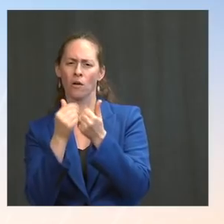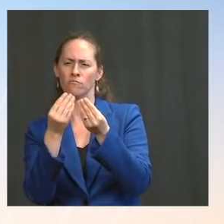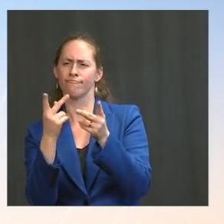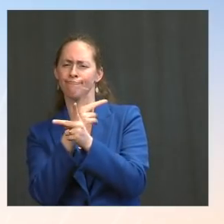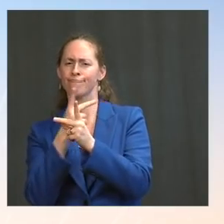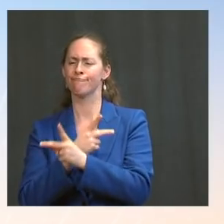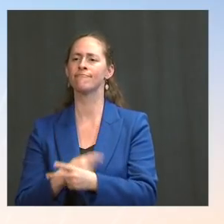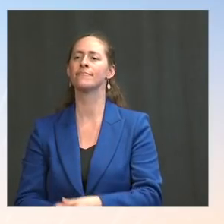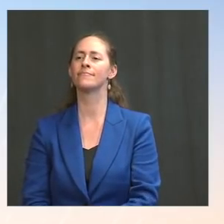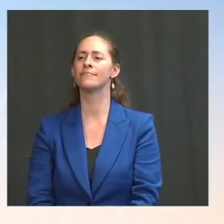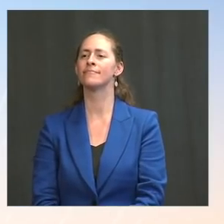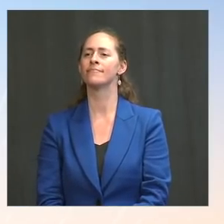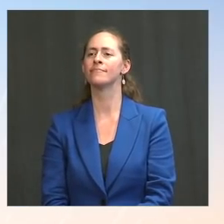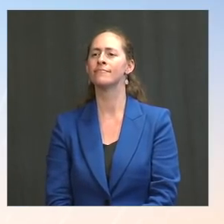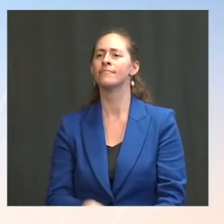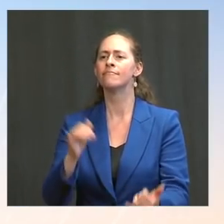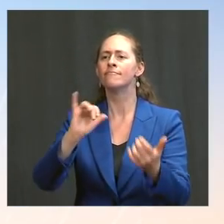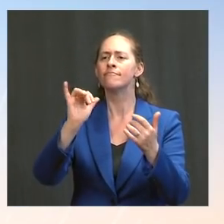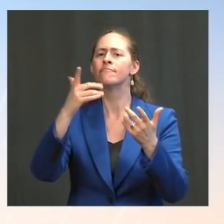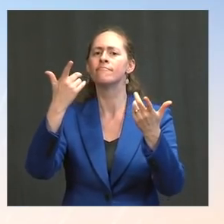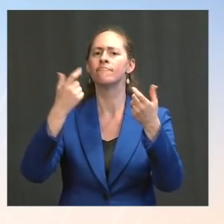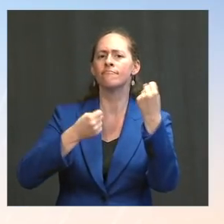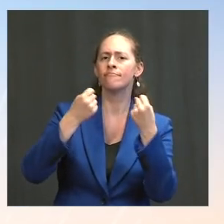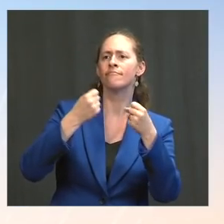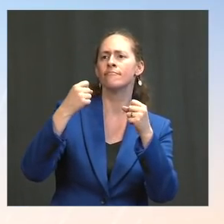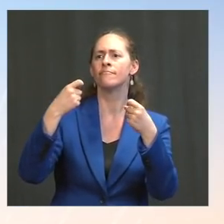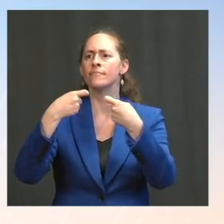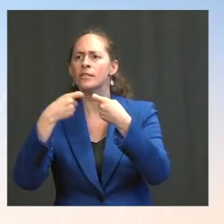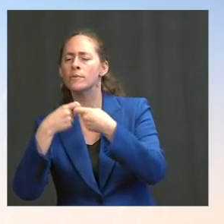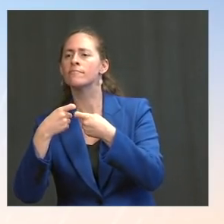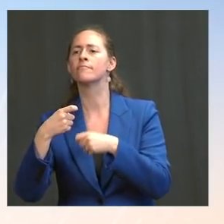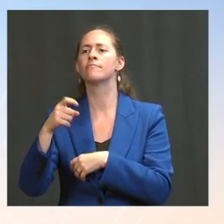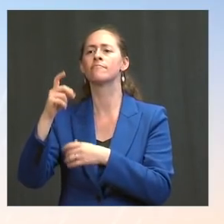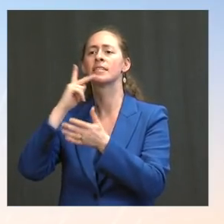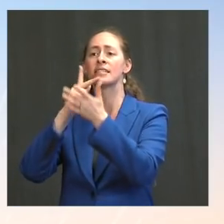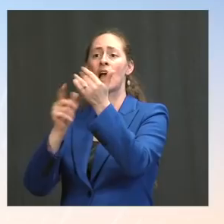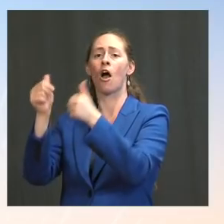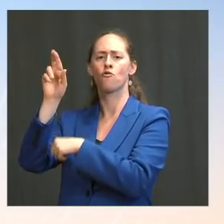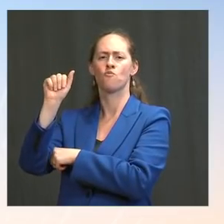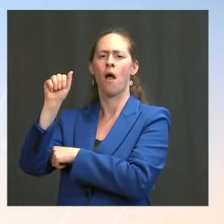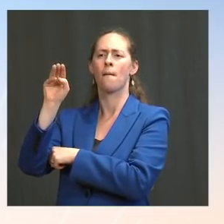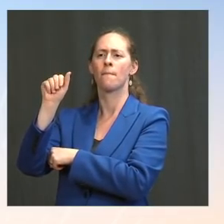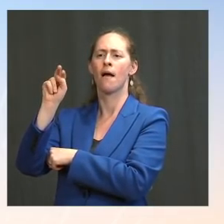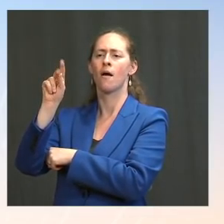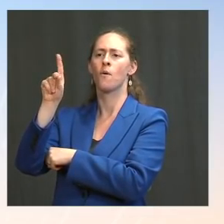to everyday electronics around our homes -- Secretary Raimondo has continued to bring together semiconductor producers and users